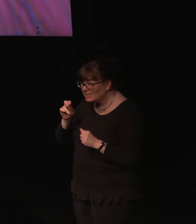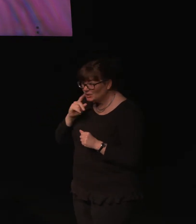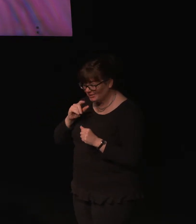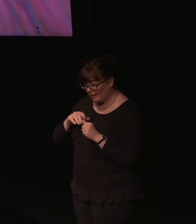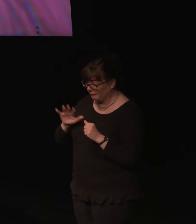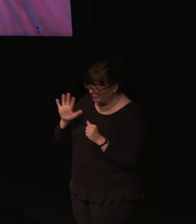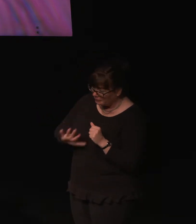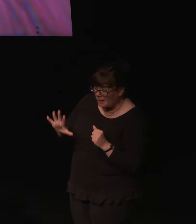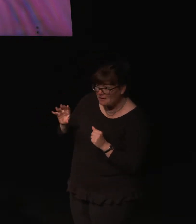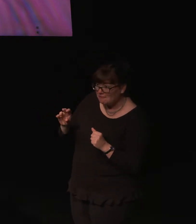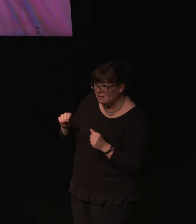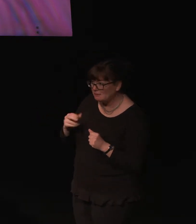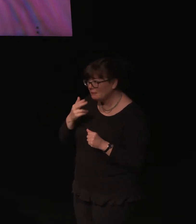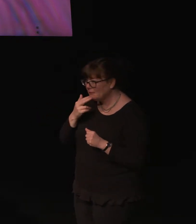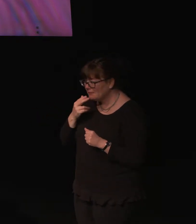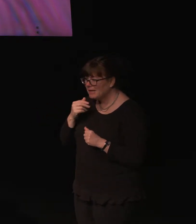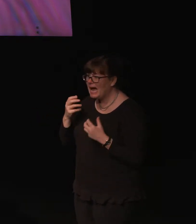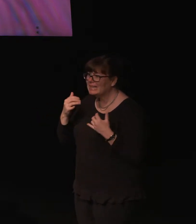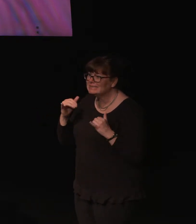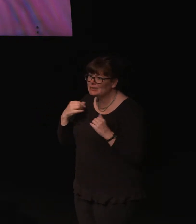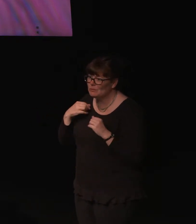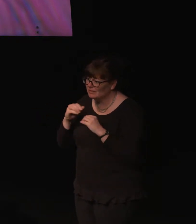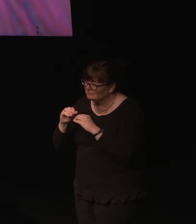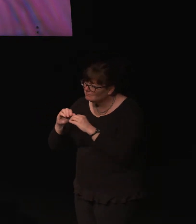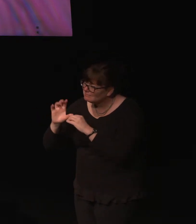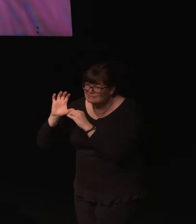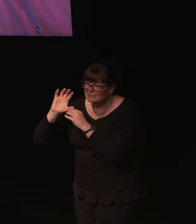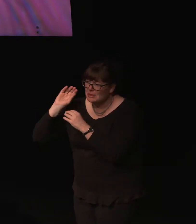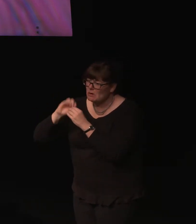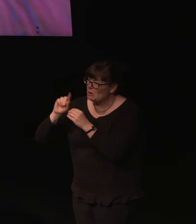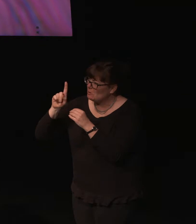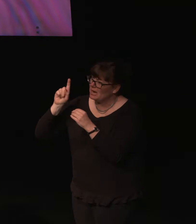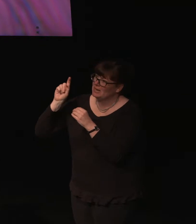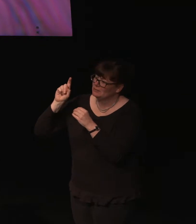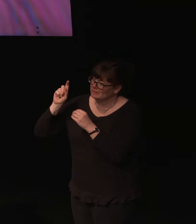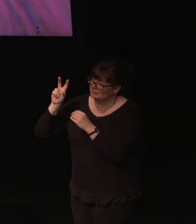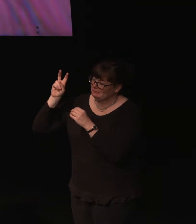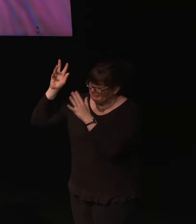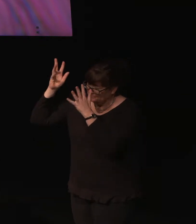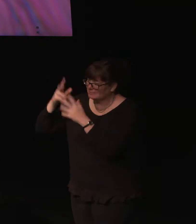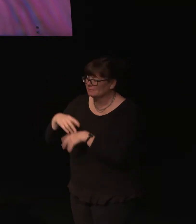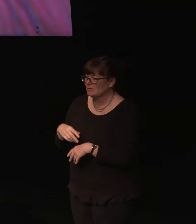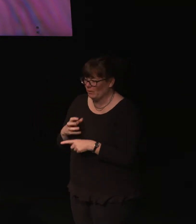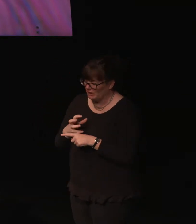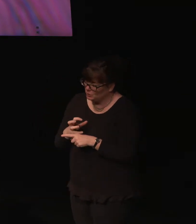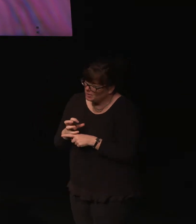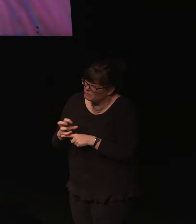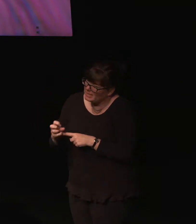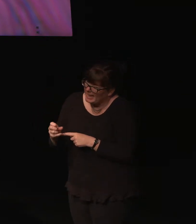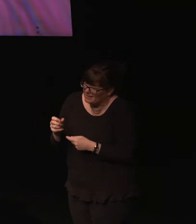We are sadly running out of things to actually include in a puzzle game, but that's an entirely different thing.